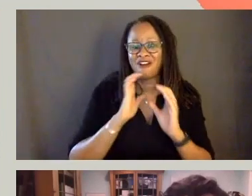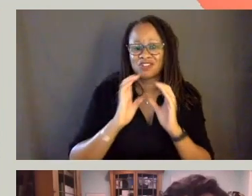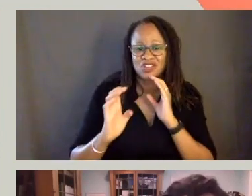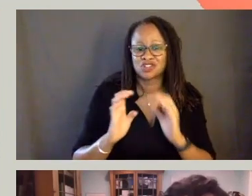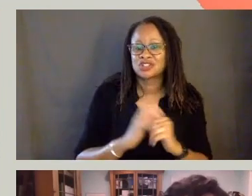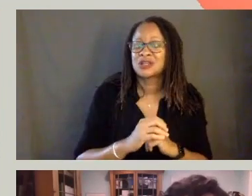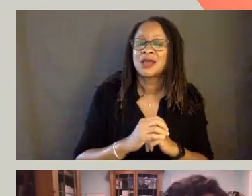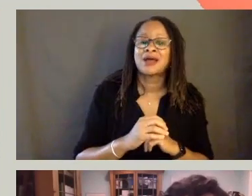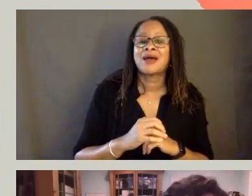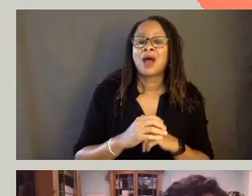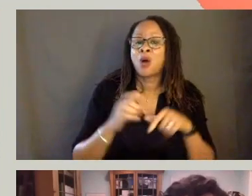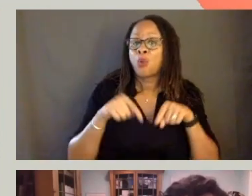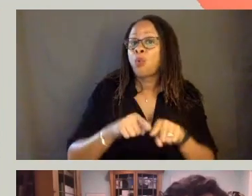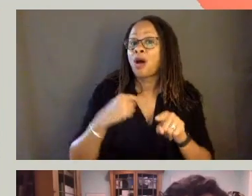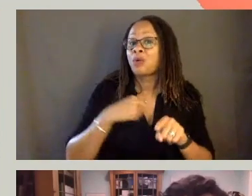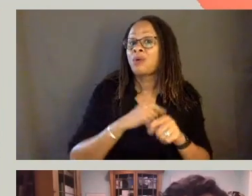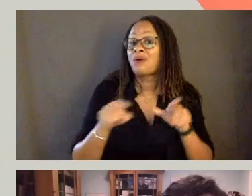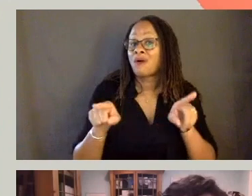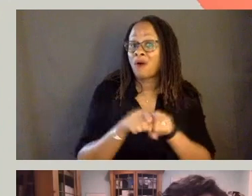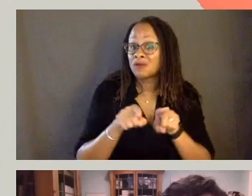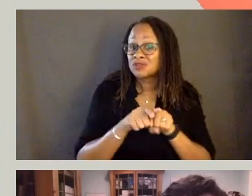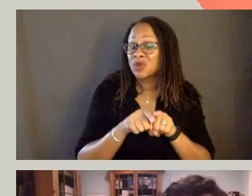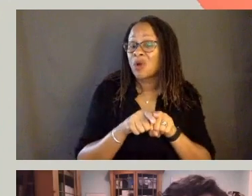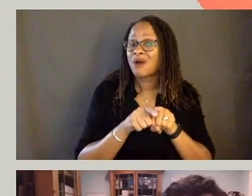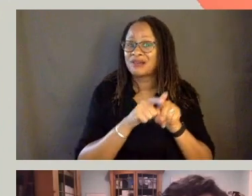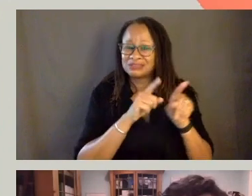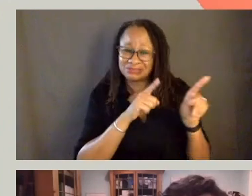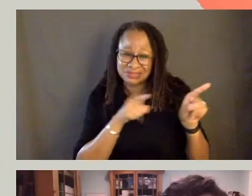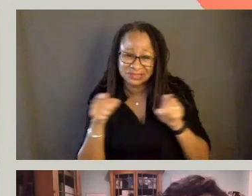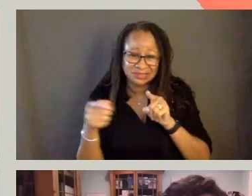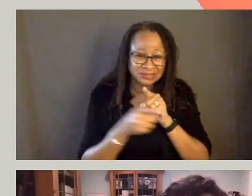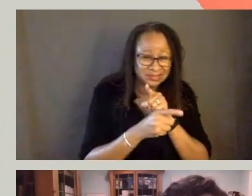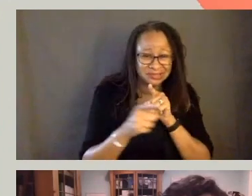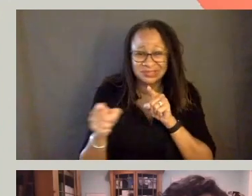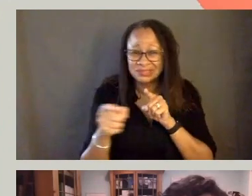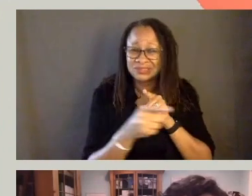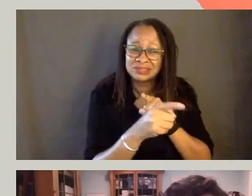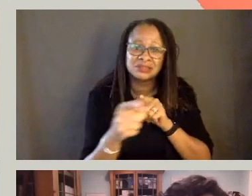while we're also navigating the dynamic in the documentary field